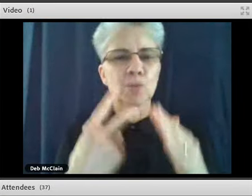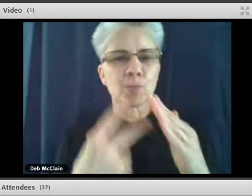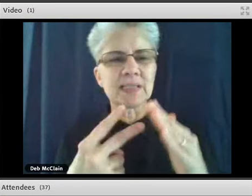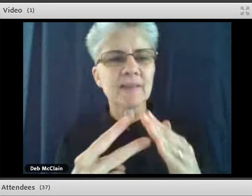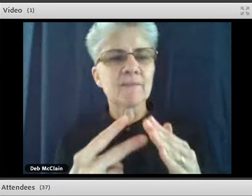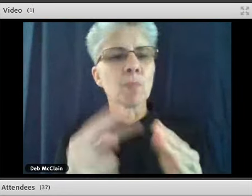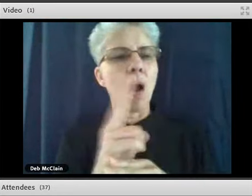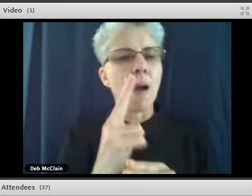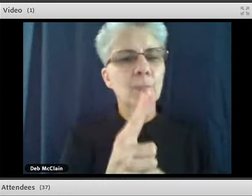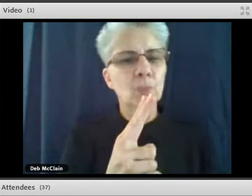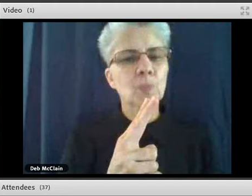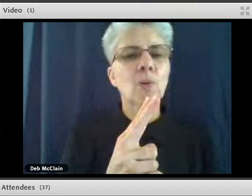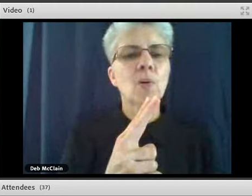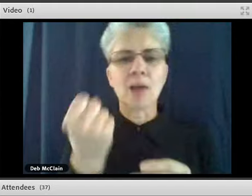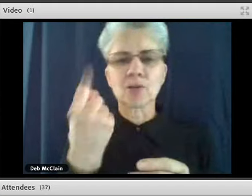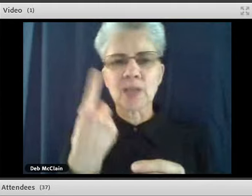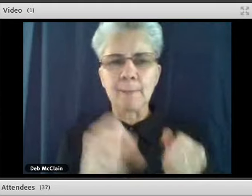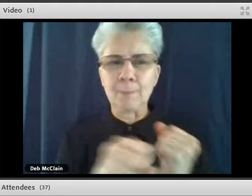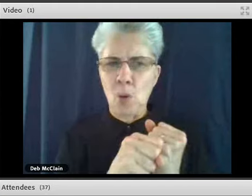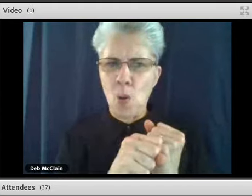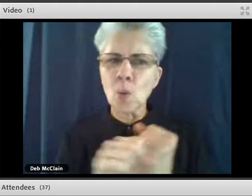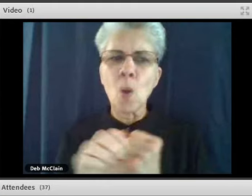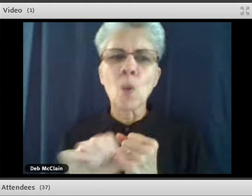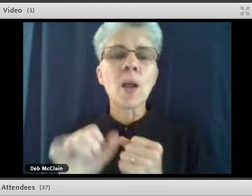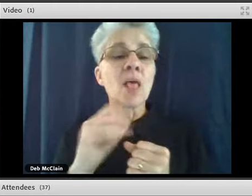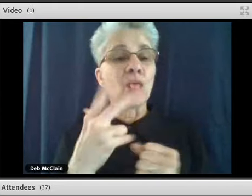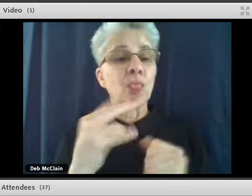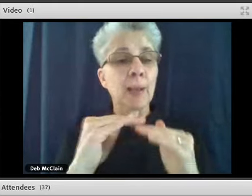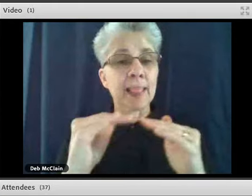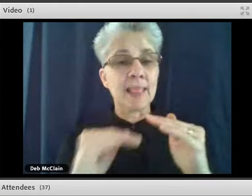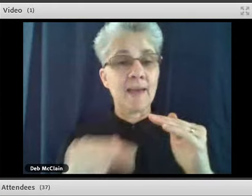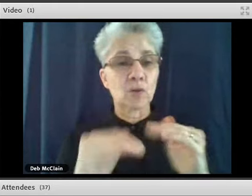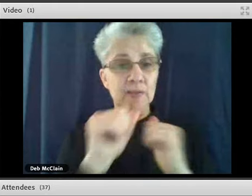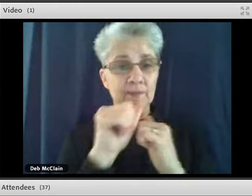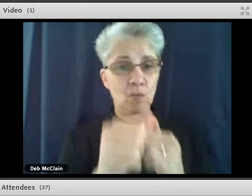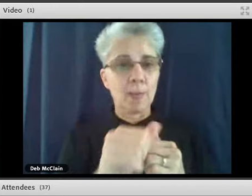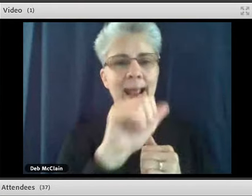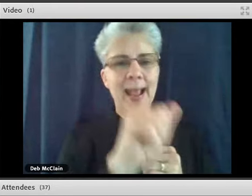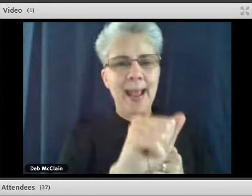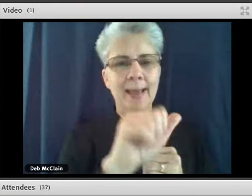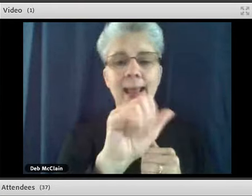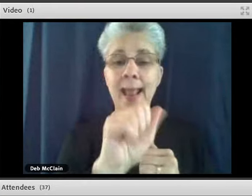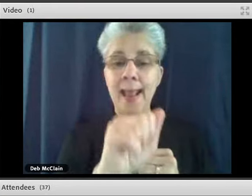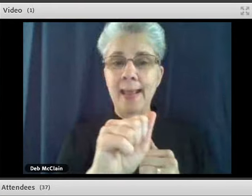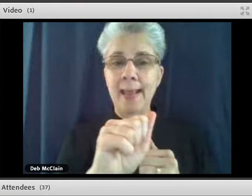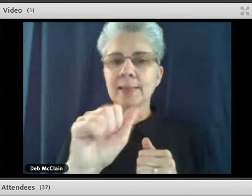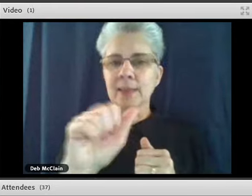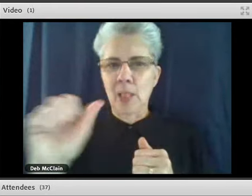operable, understandable, and robust. And there's three levels of conformance. There's A, AA, and AAA,